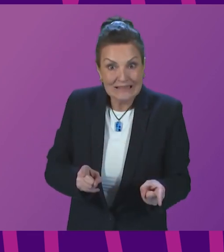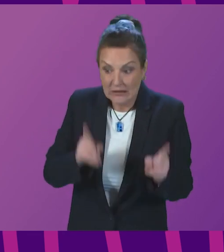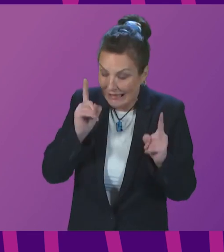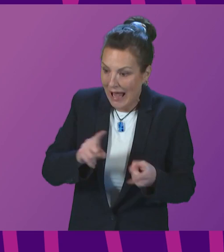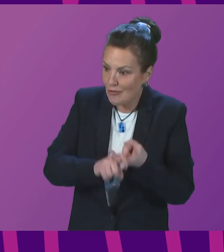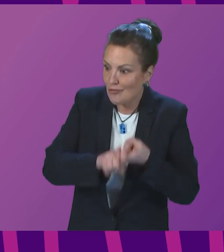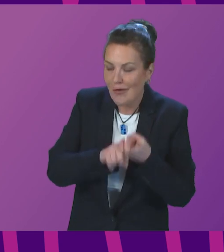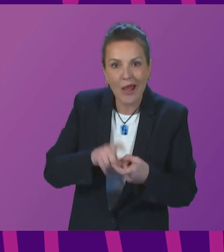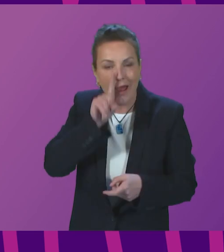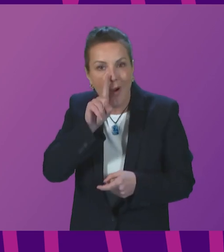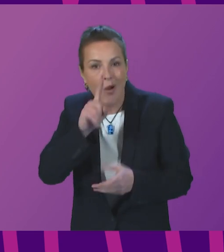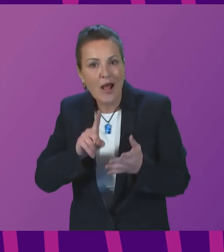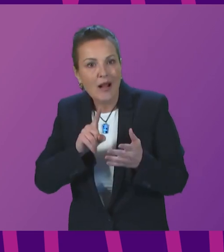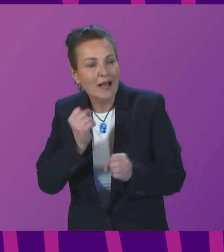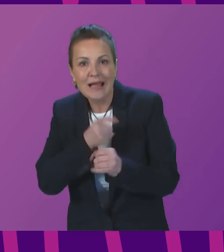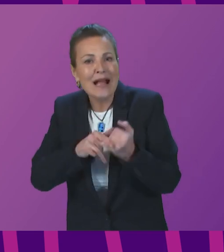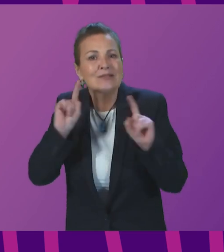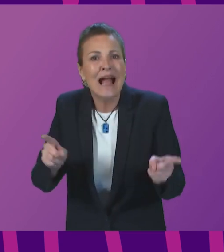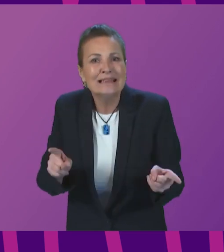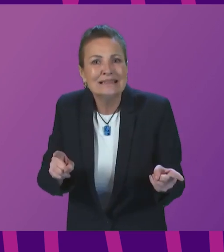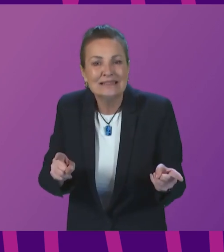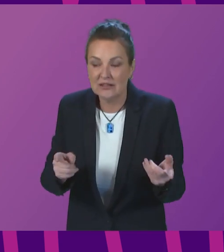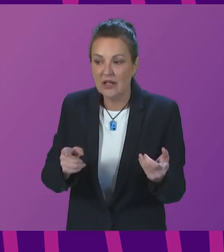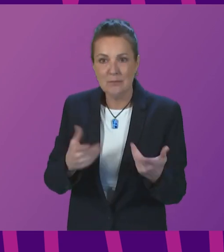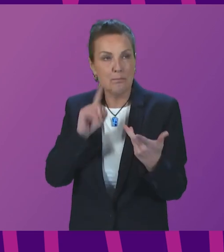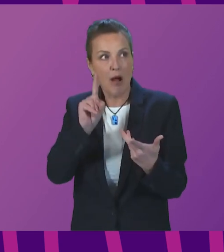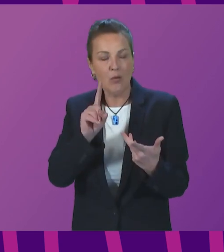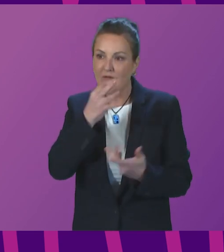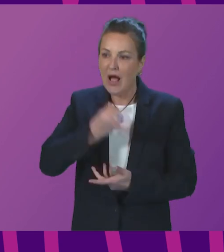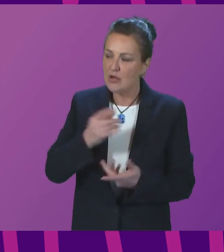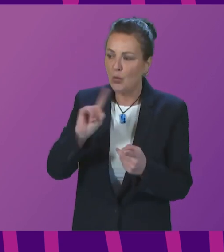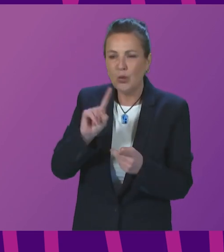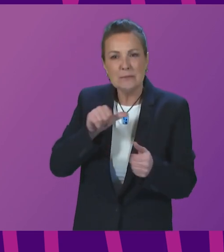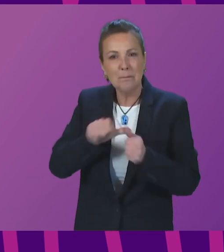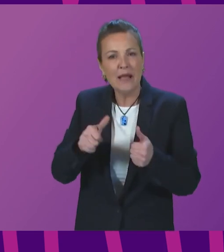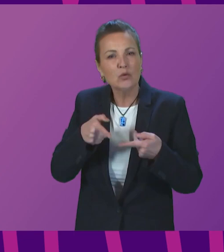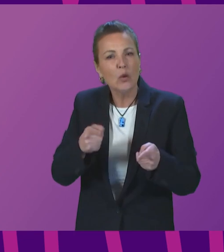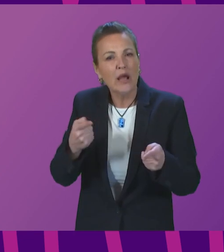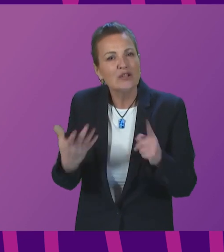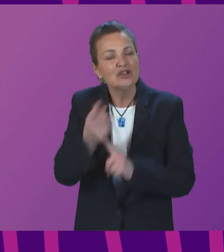The question is how we best do that. Of course, right now, a significant proportion of what is produced in the North Sea is actually